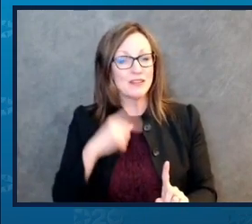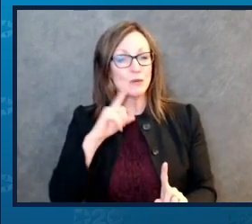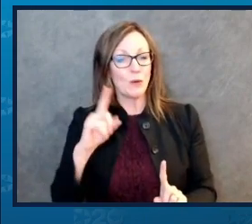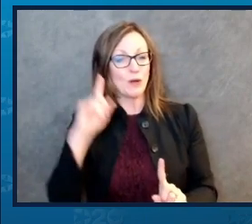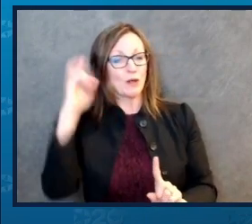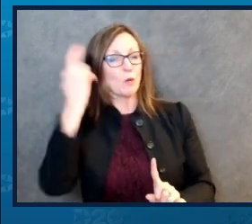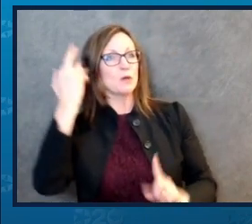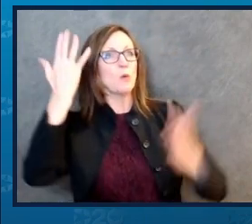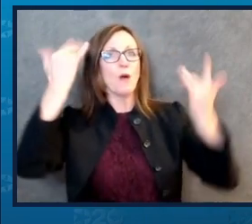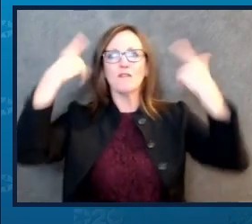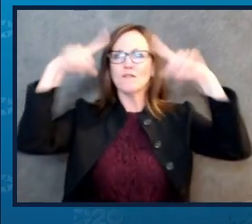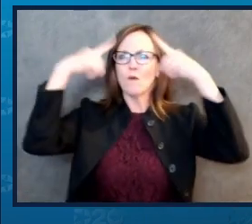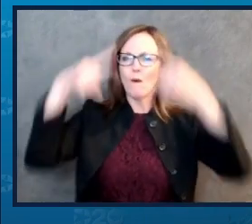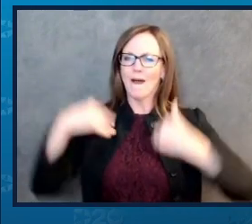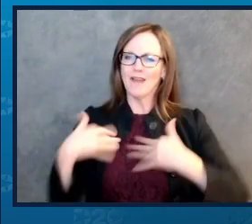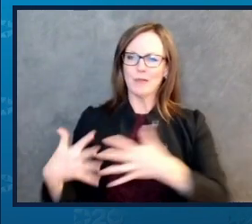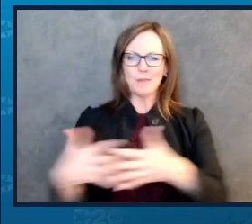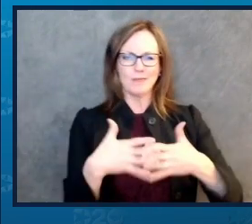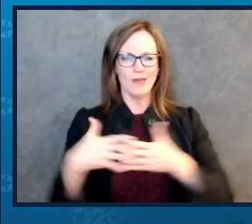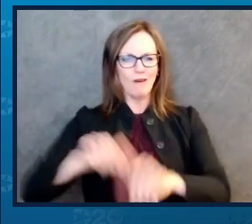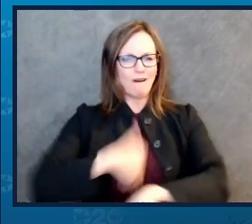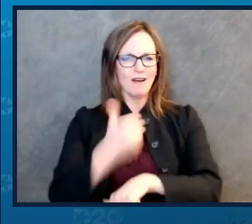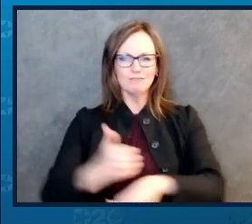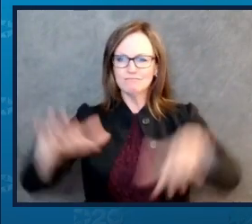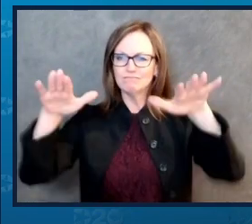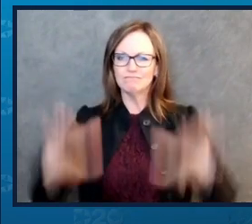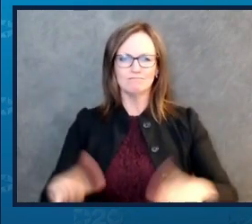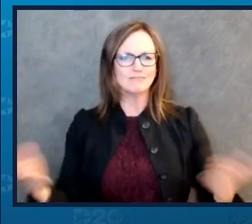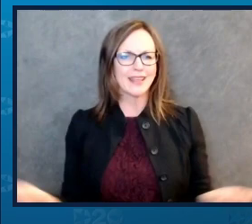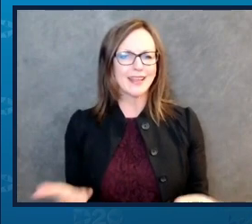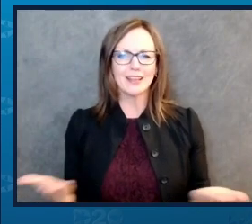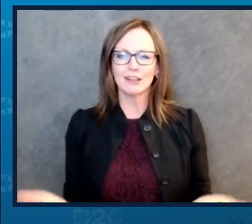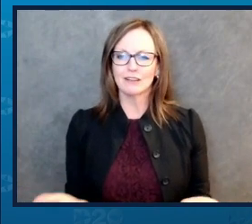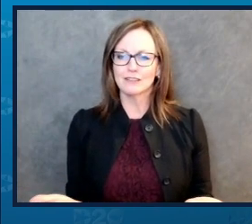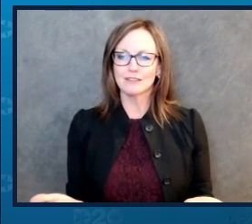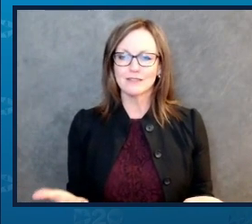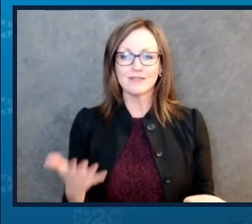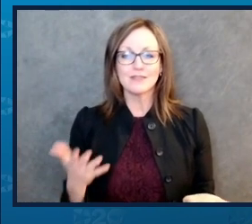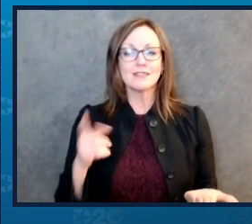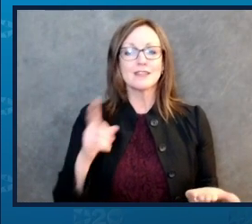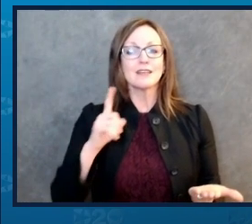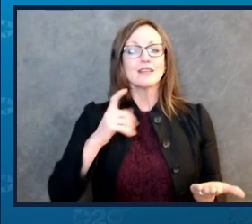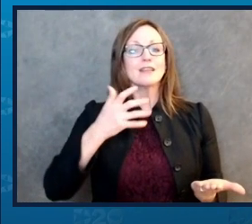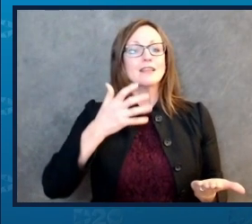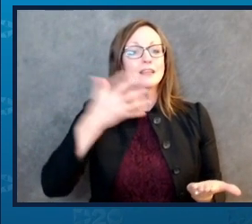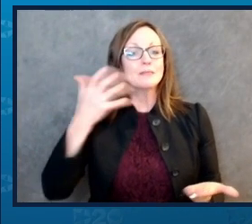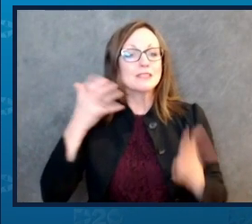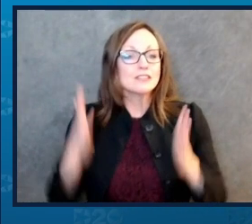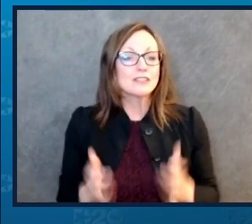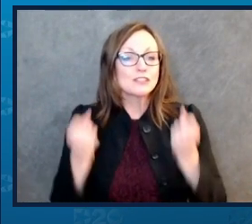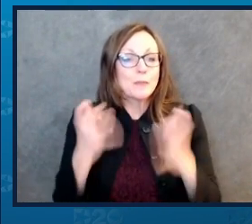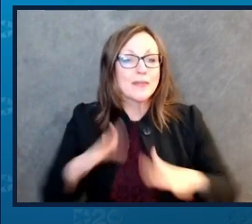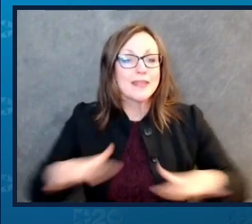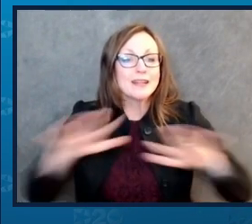WHAT KIND OF COUNTRY DO WE WANT TO BE? IMMIGRANTS ARE AFTER THES WHO INSPIRE OUR CHILDREN. THEY ARE THE DOCTORS WHO KEEP US